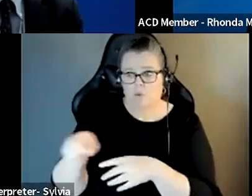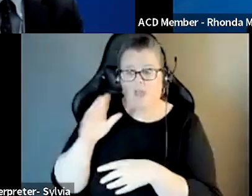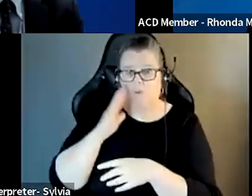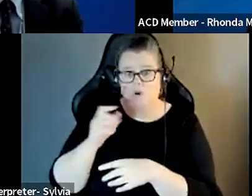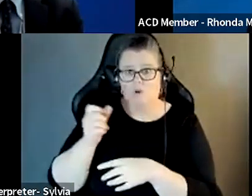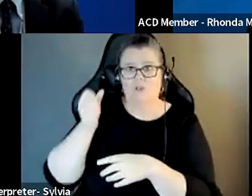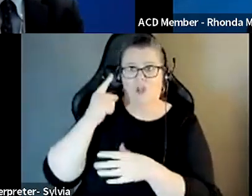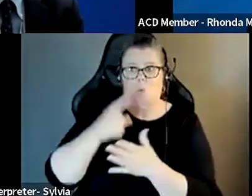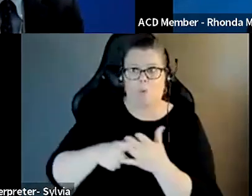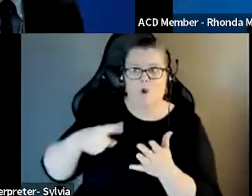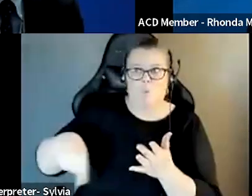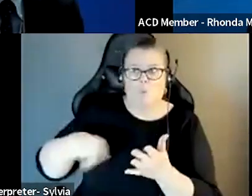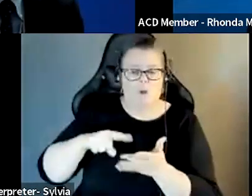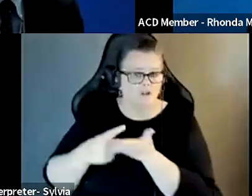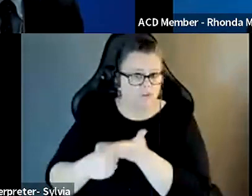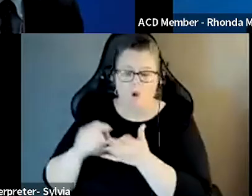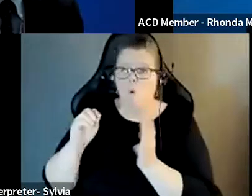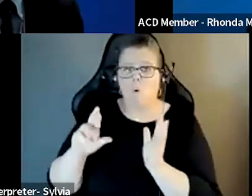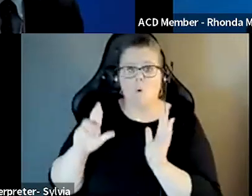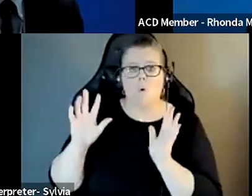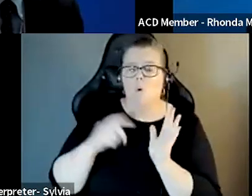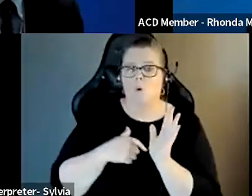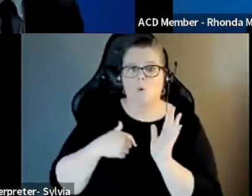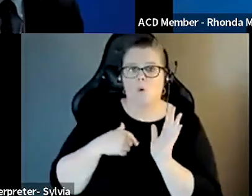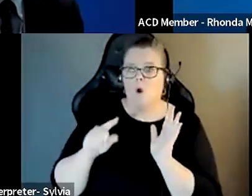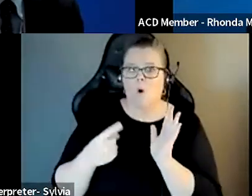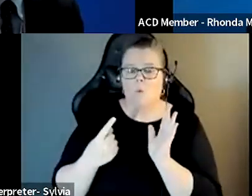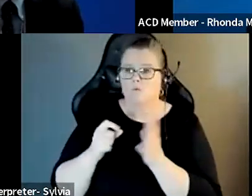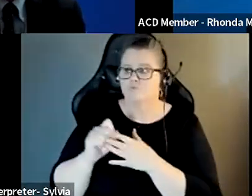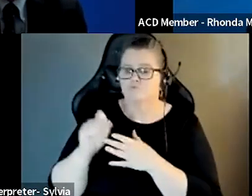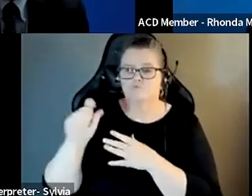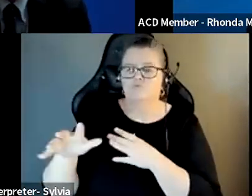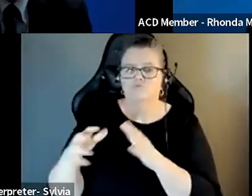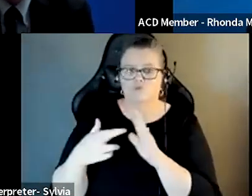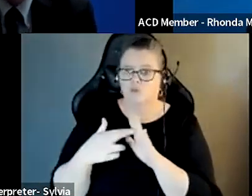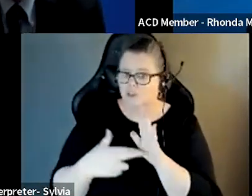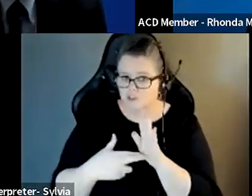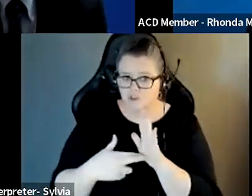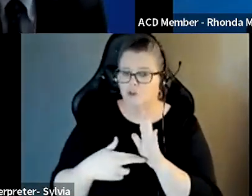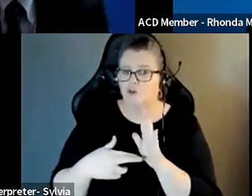How does that work, or do we just send the Federal Register this -- we could do this on offline.